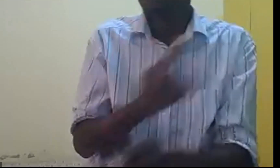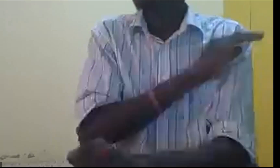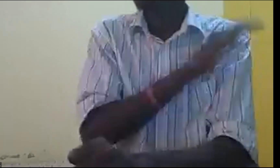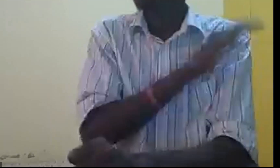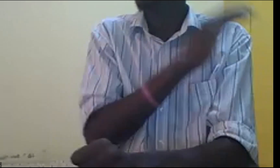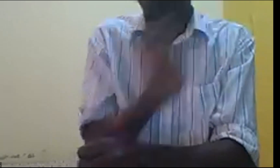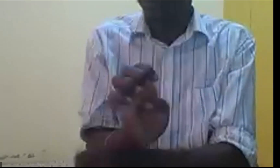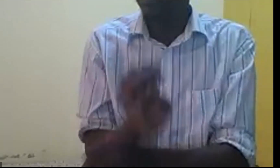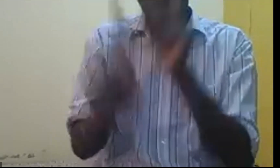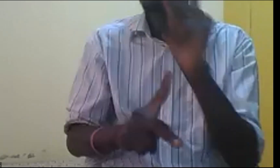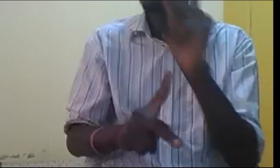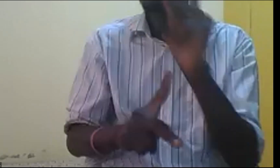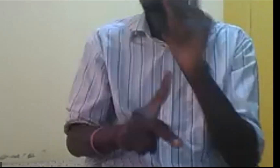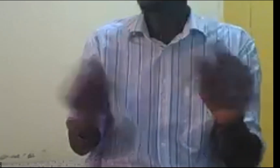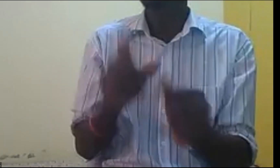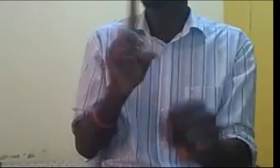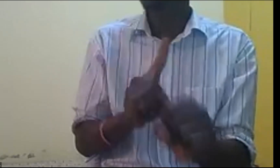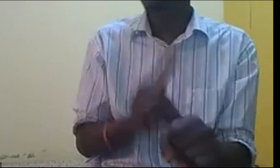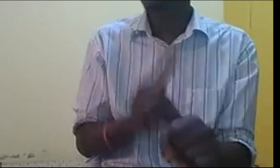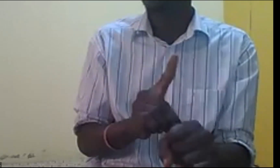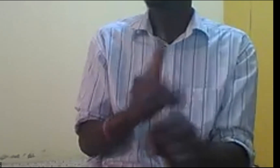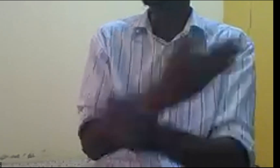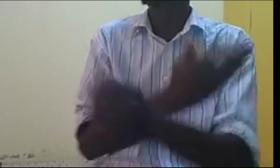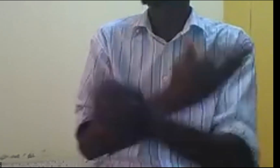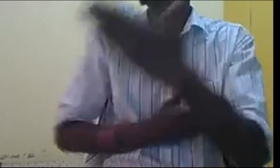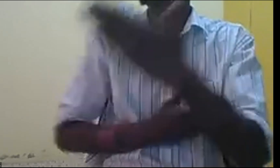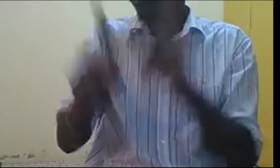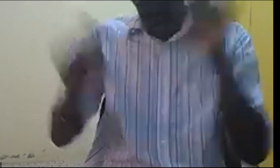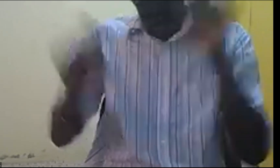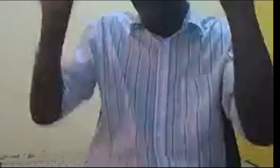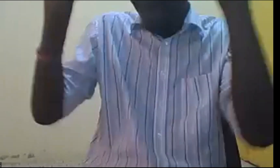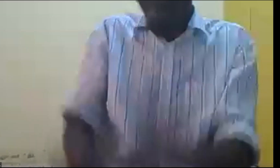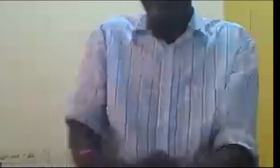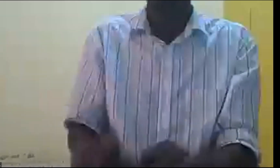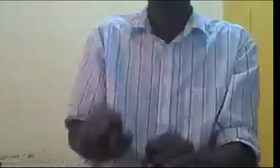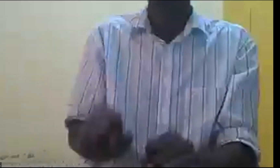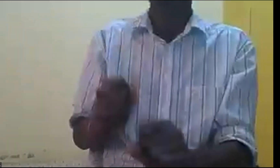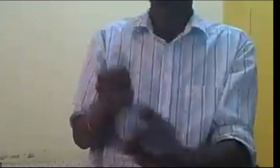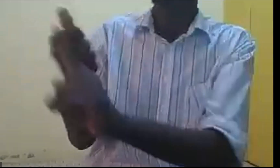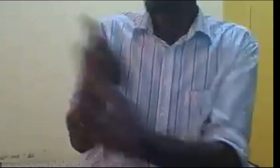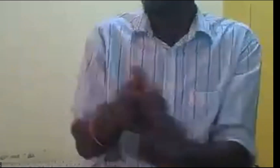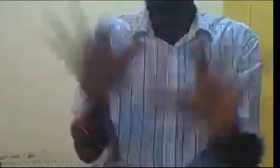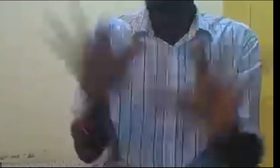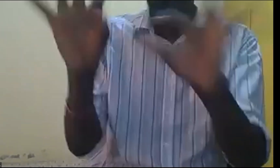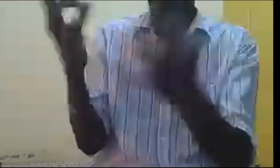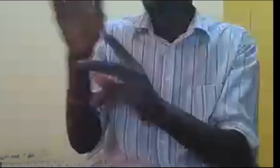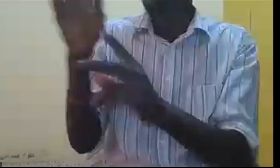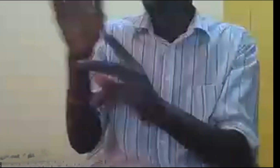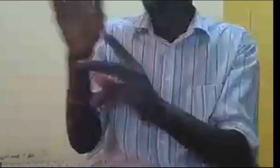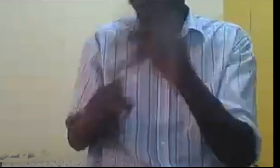If you can, please wind up your comment. In 30 s we'll hear from custom and then move to breakout.